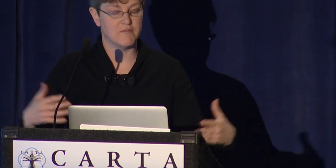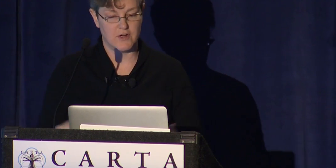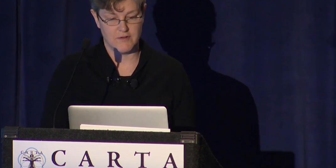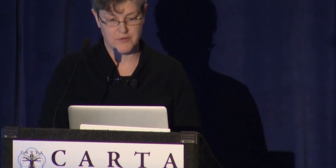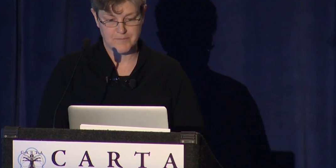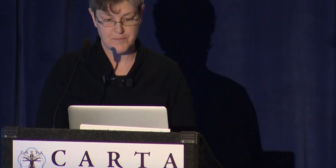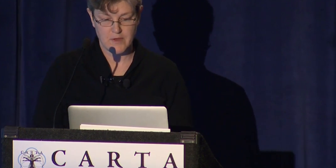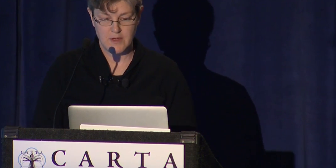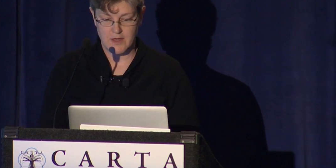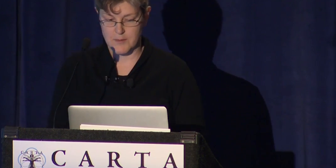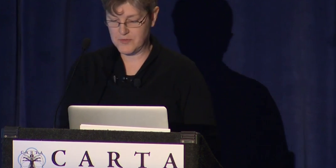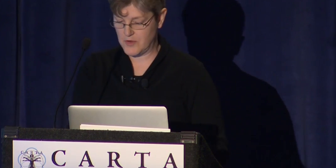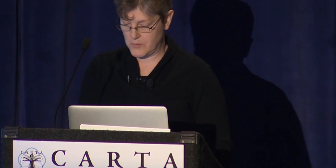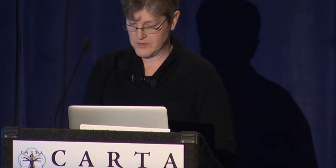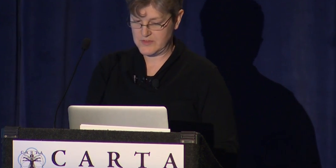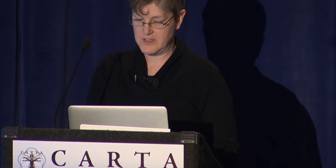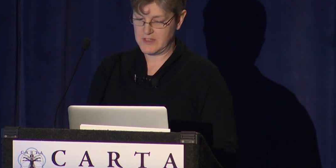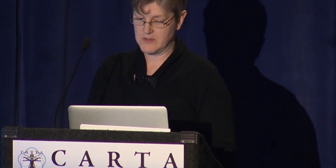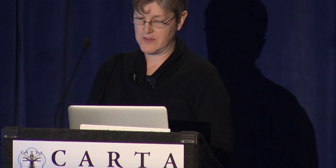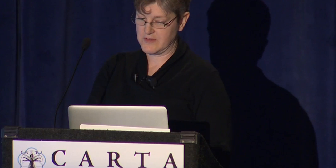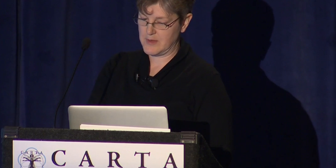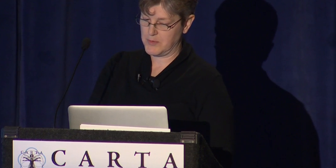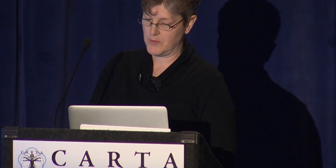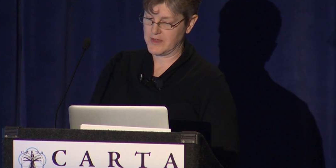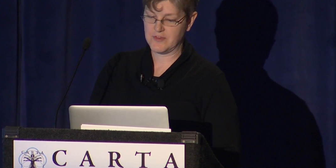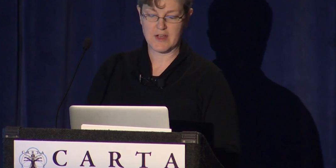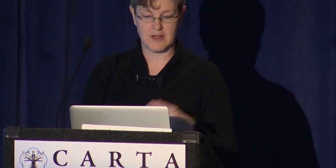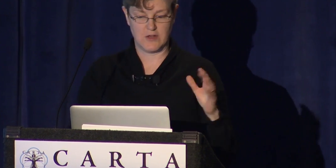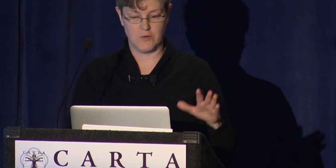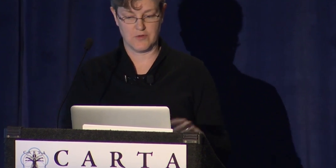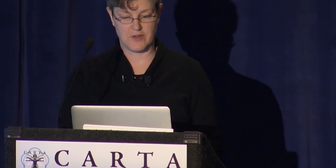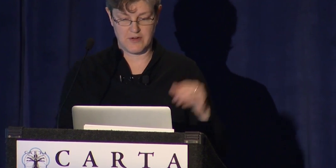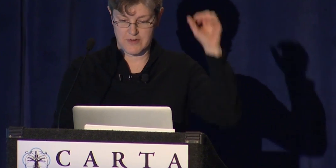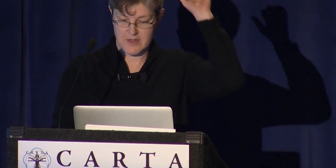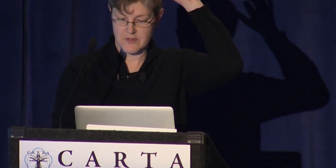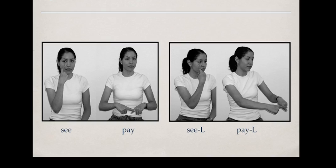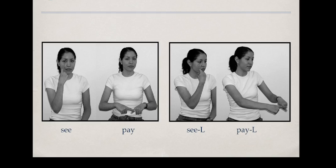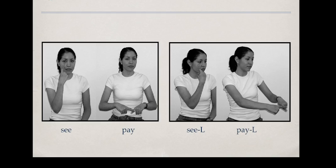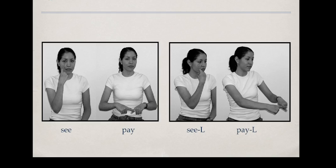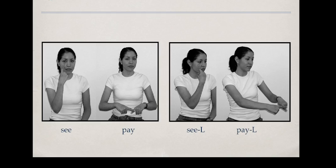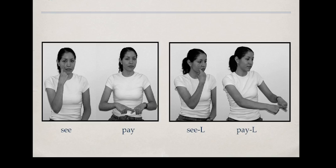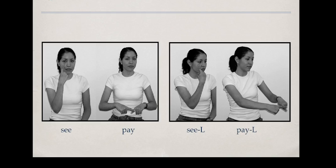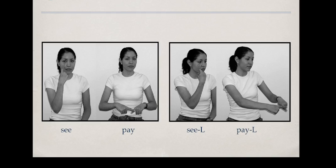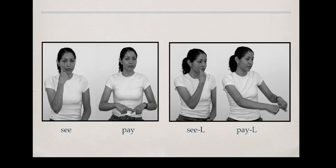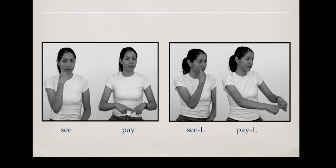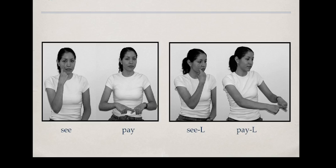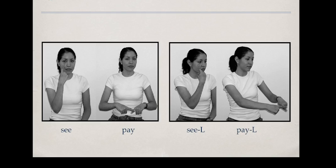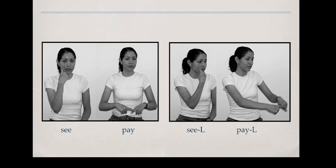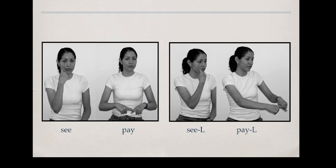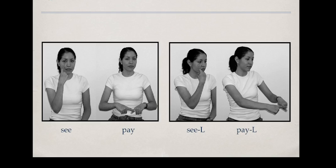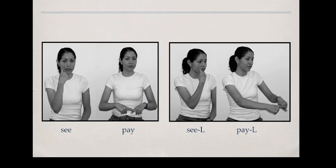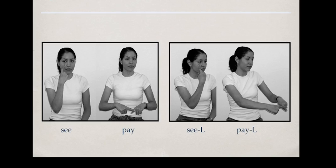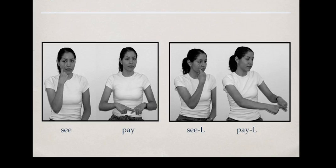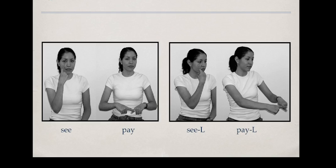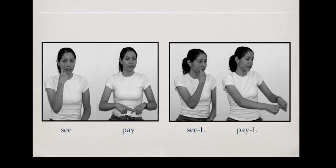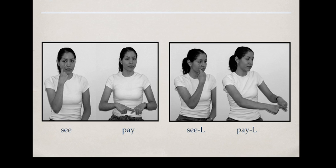involved. So we'll see, here is an example that a second cohort signer does and you can see how these developments really changed the